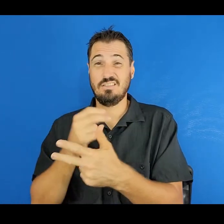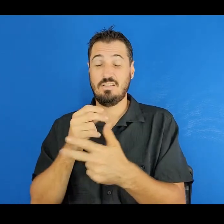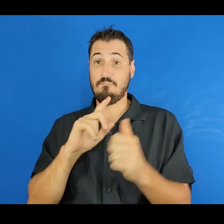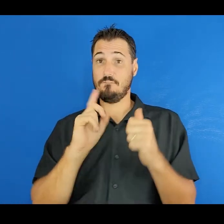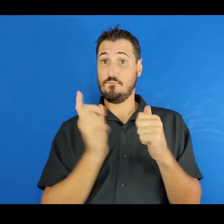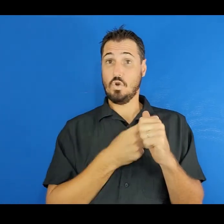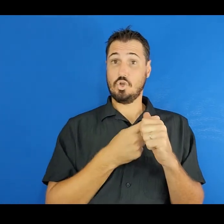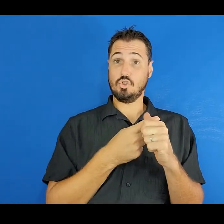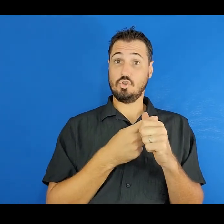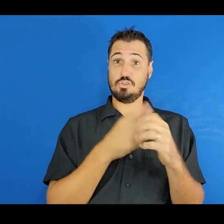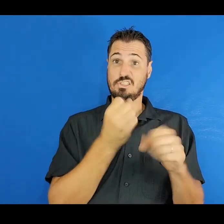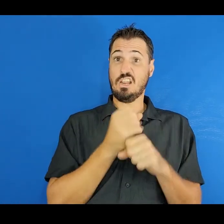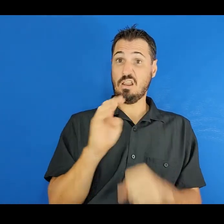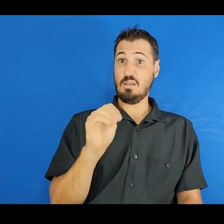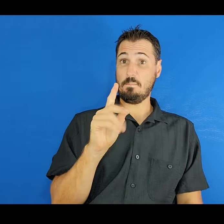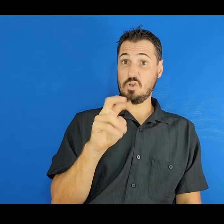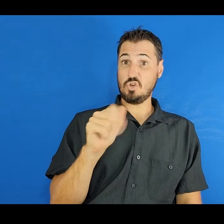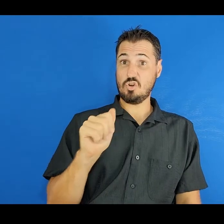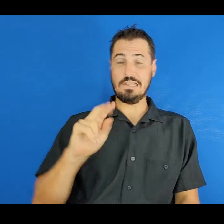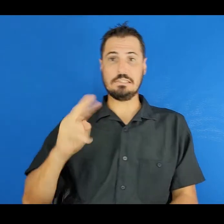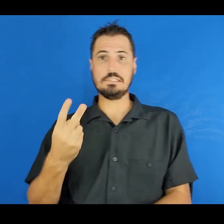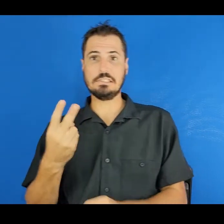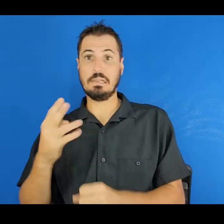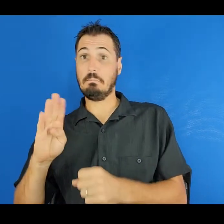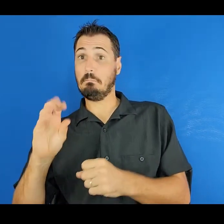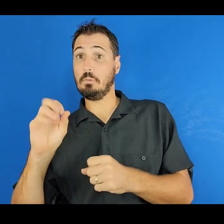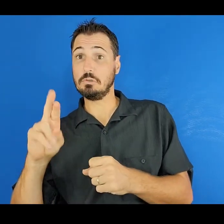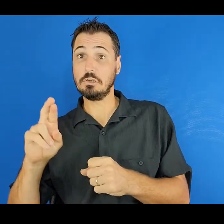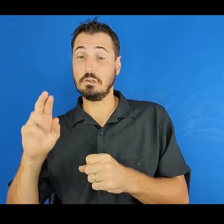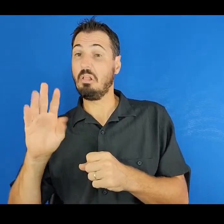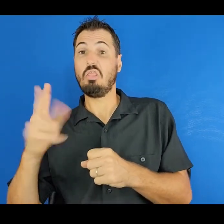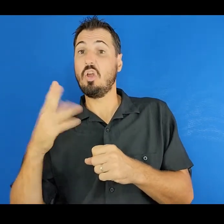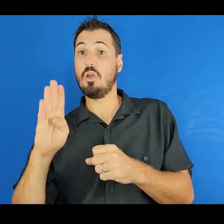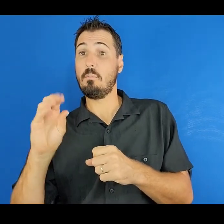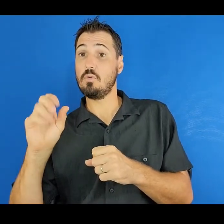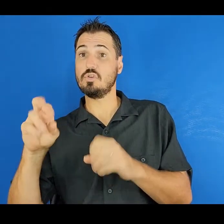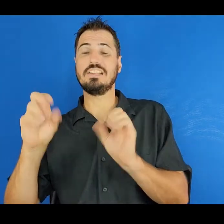good news is that whatever product you choose, your immunity will be boosted.